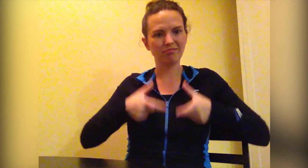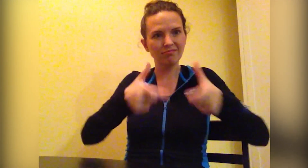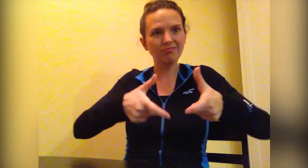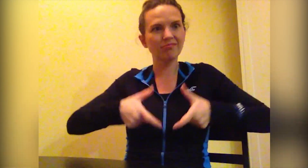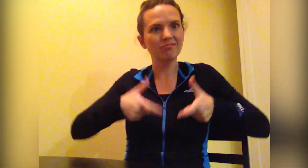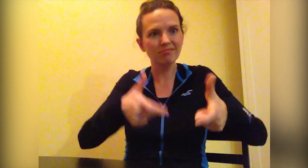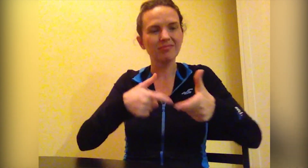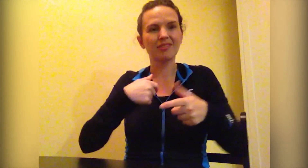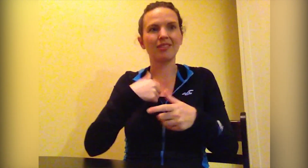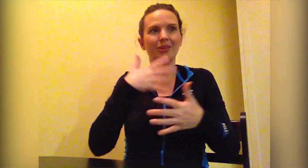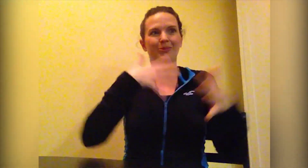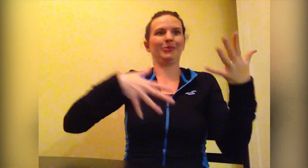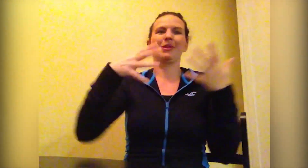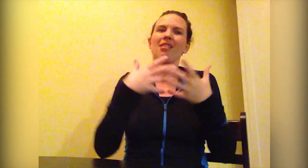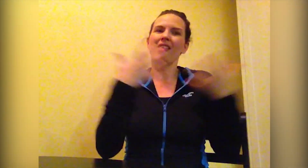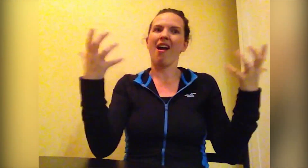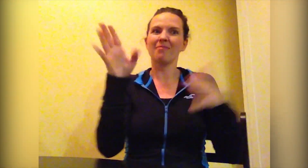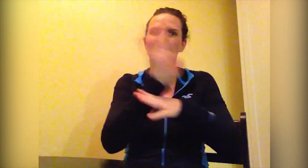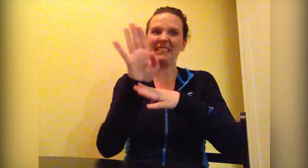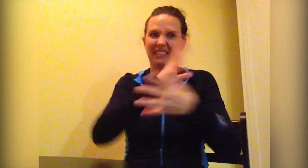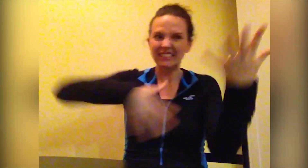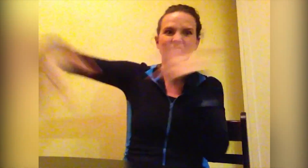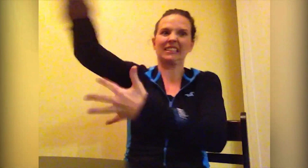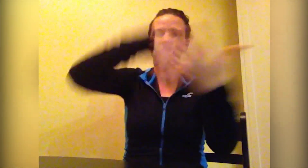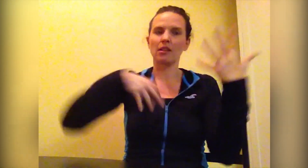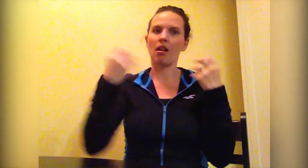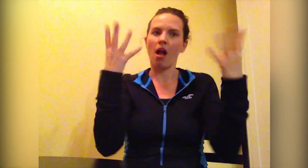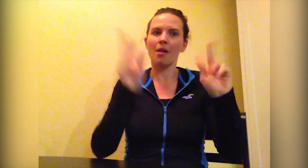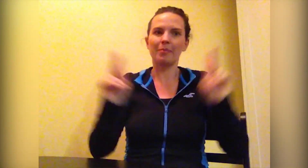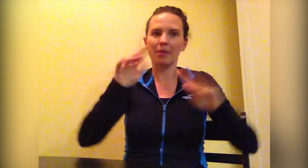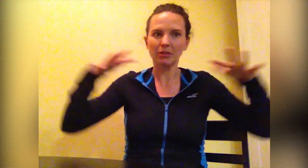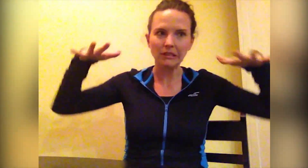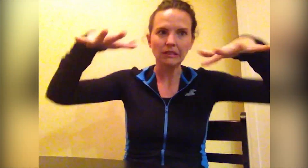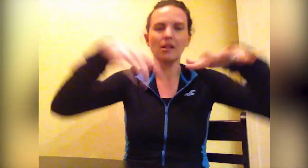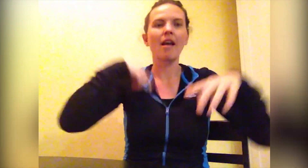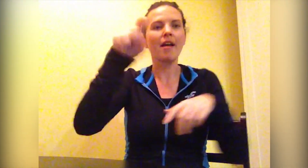A LOT OF STRICT SECURITY. YOU HAD TO SHOW THESE PASSES AND EVERYONE HAD THESE SPECIFIC